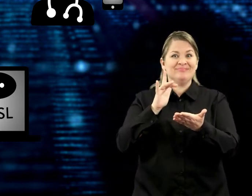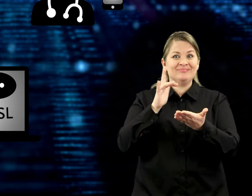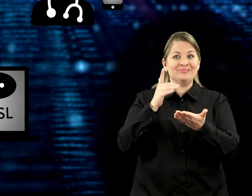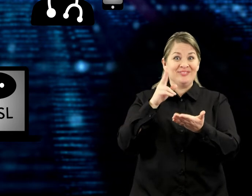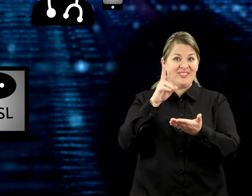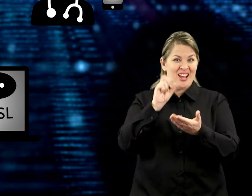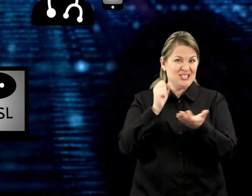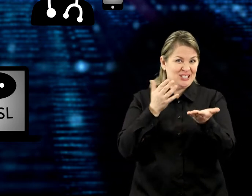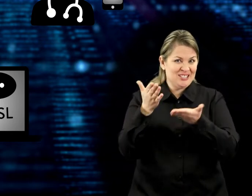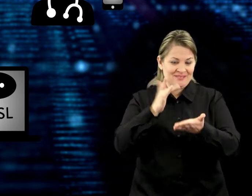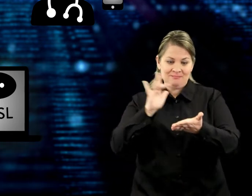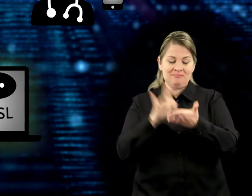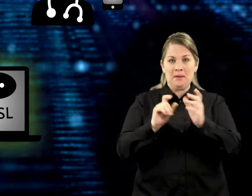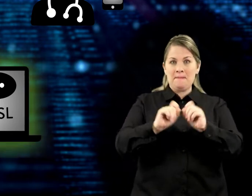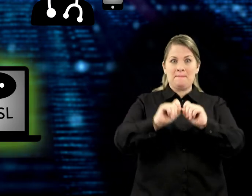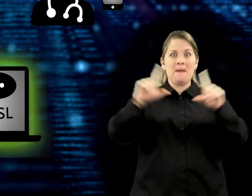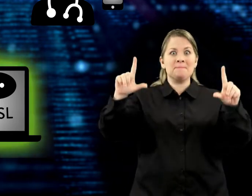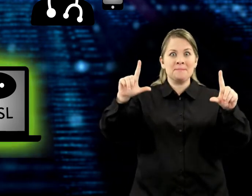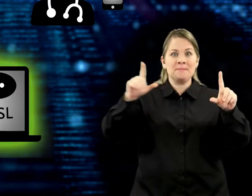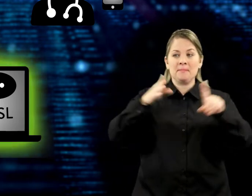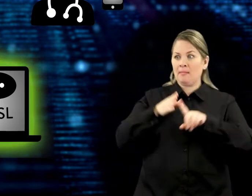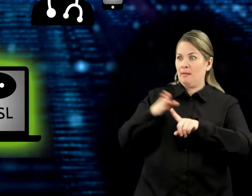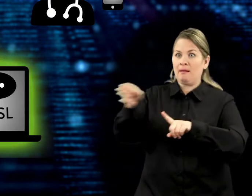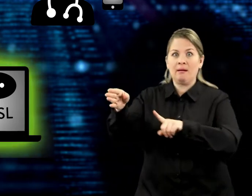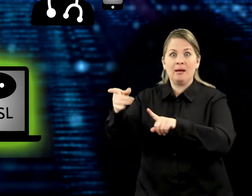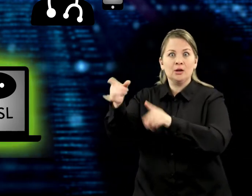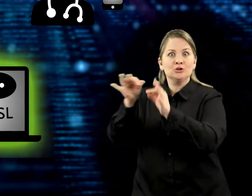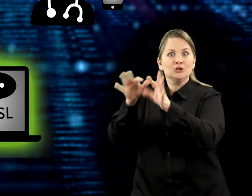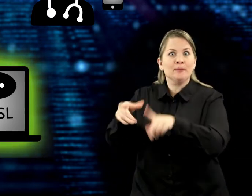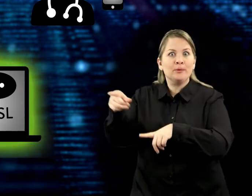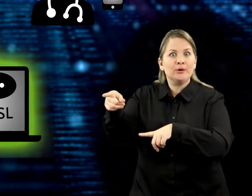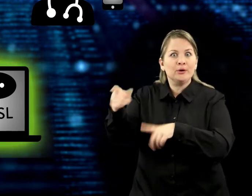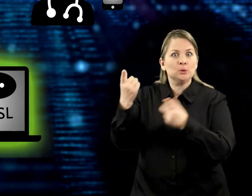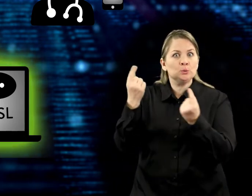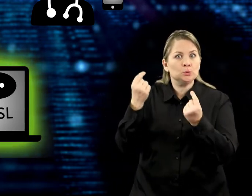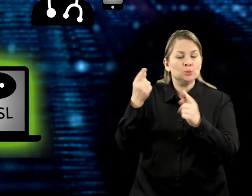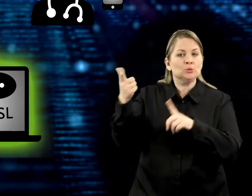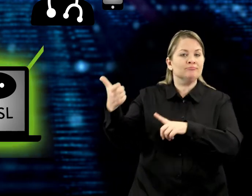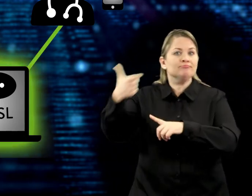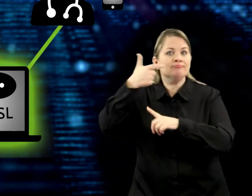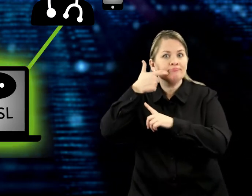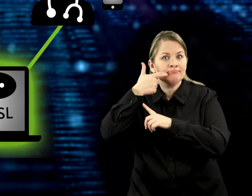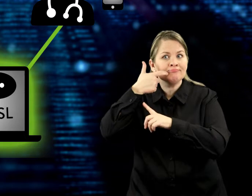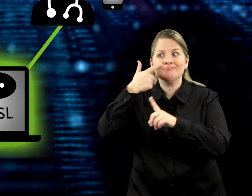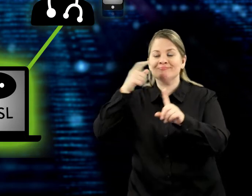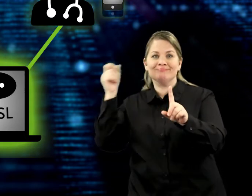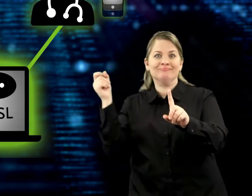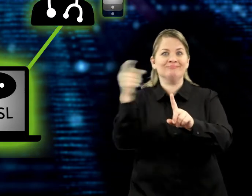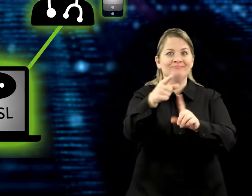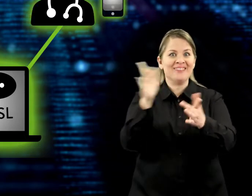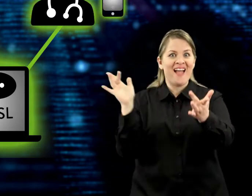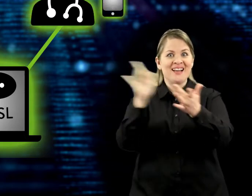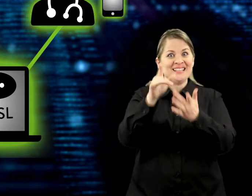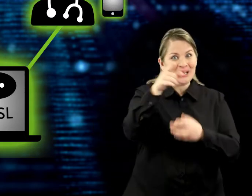The interpreter then calls the other party. Once the connection is made, the remote interpreter facilitates communication